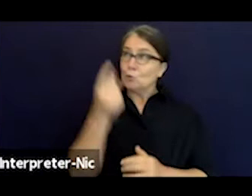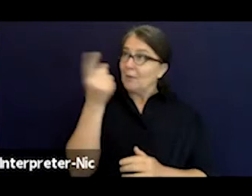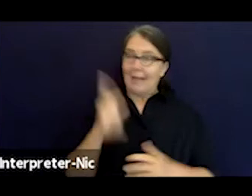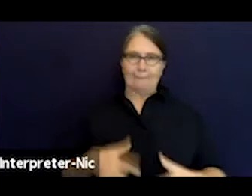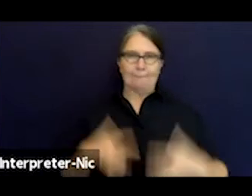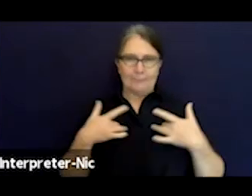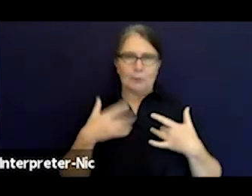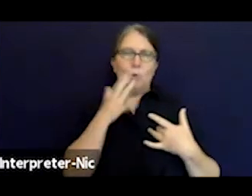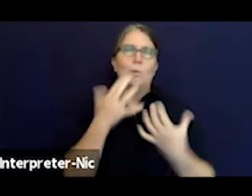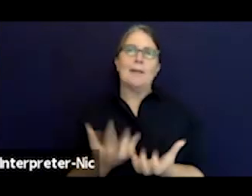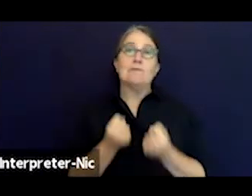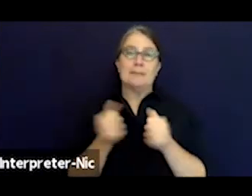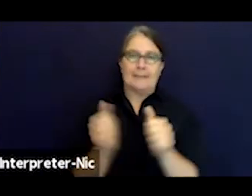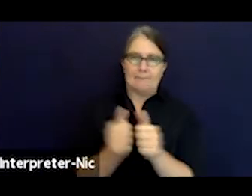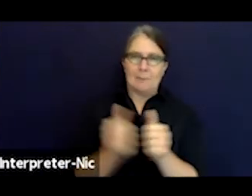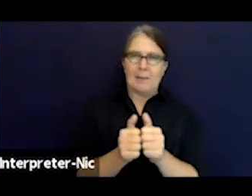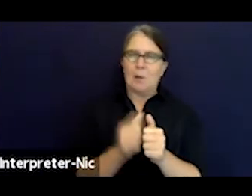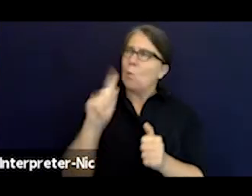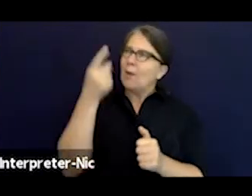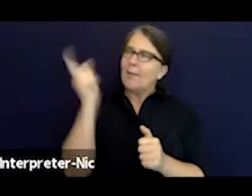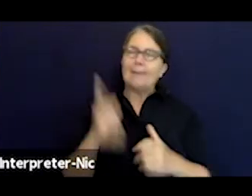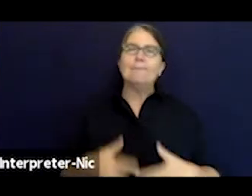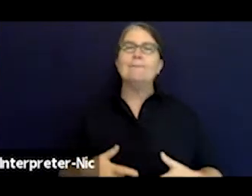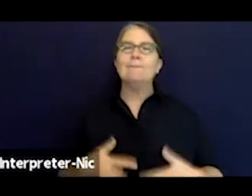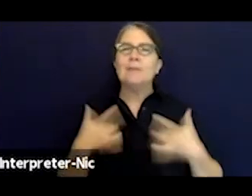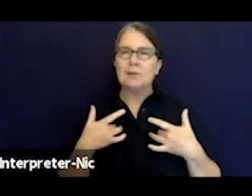Take a second and post your response, the first thing that comes to mind.